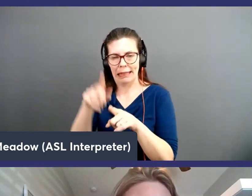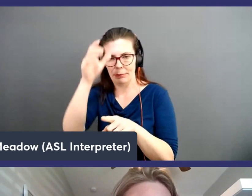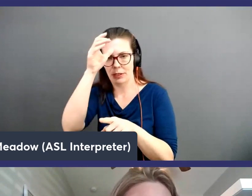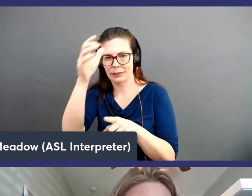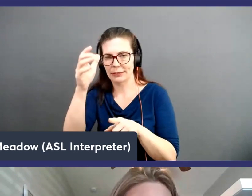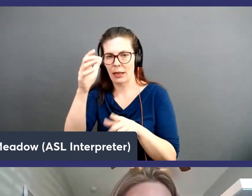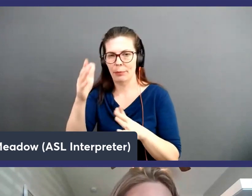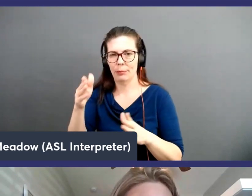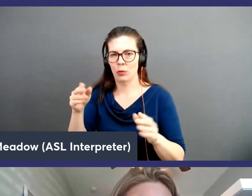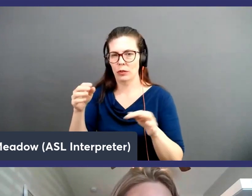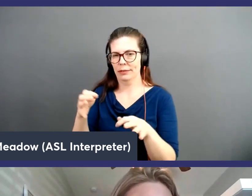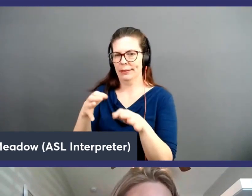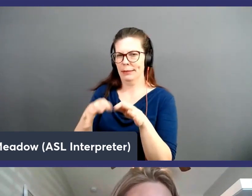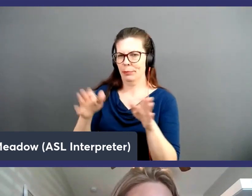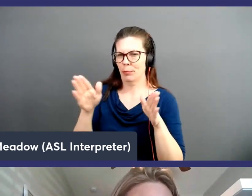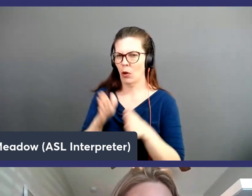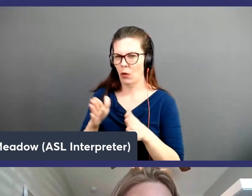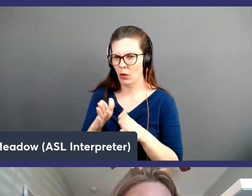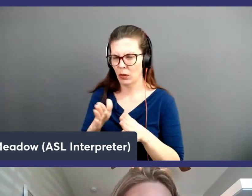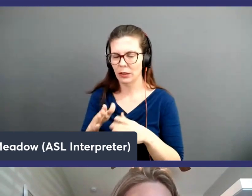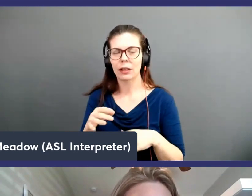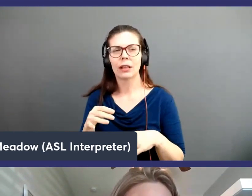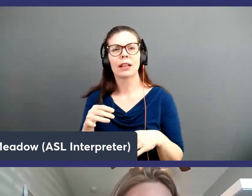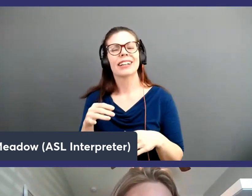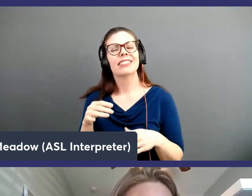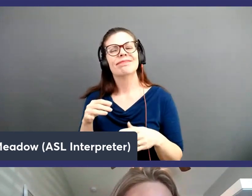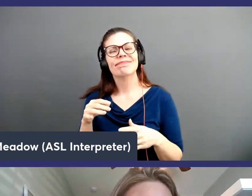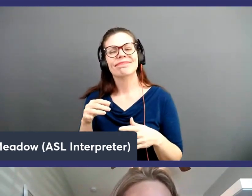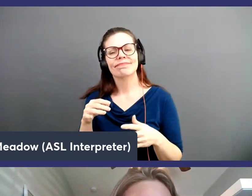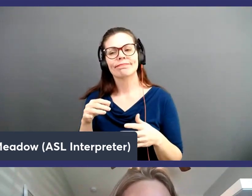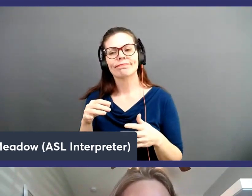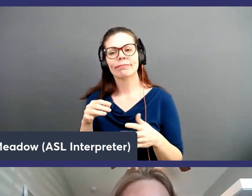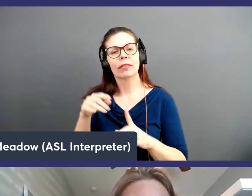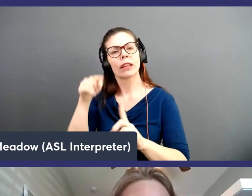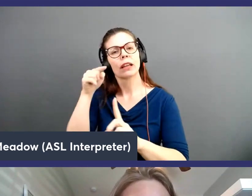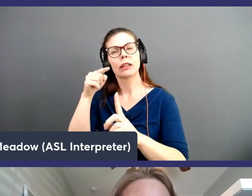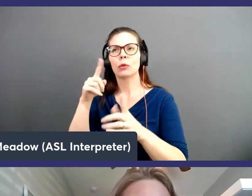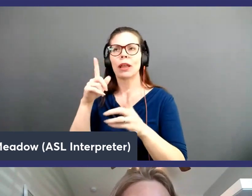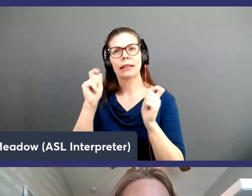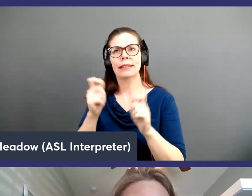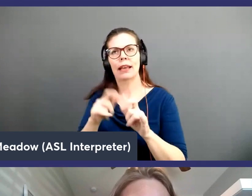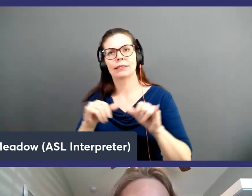and actually, it goes up to larger scales. We're actually not sure (chuckles)